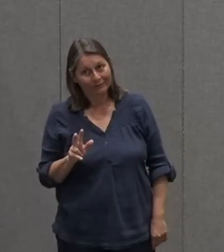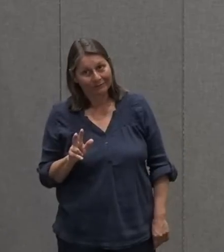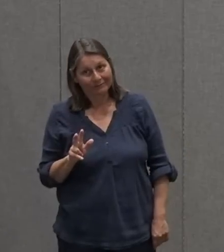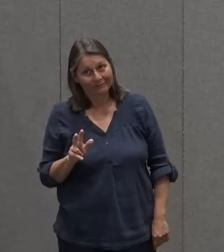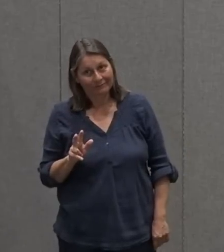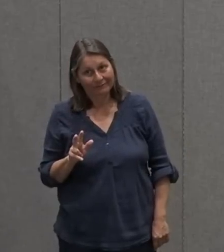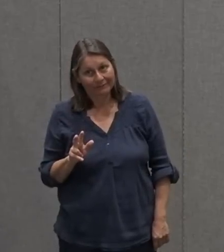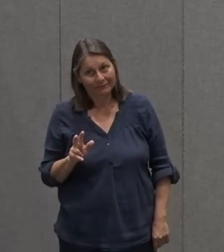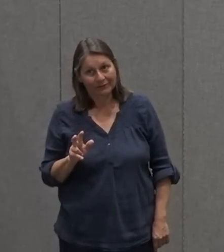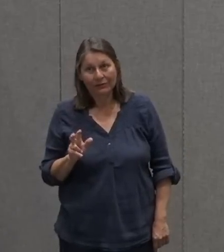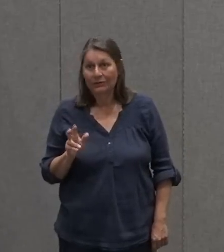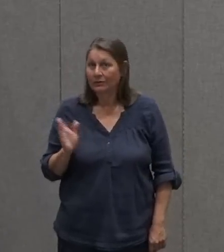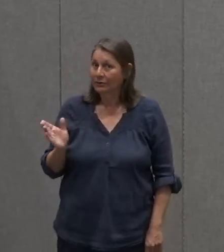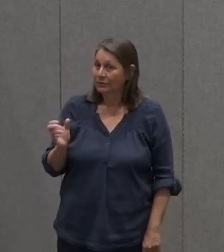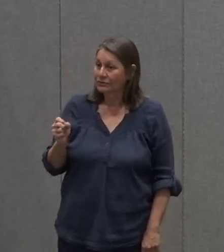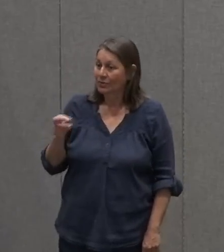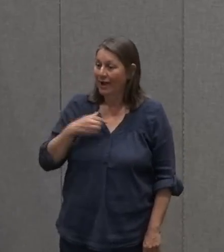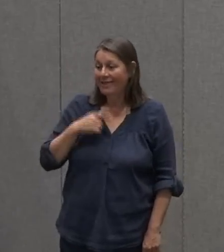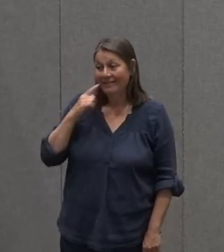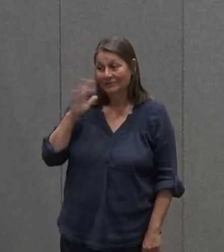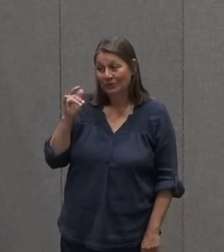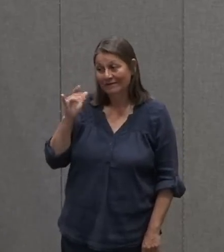So I'm going to say 25 doesn't go in there.